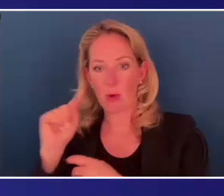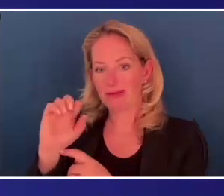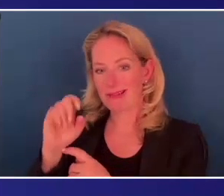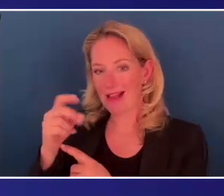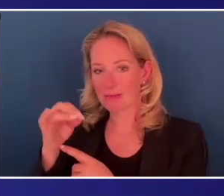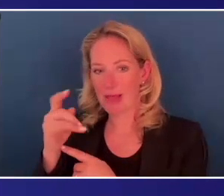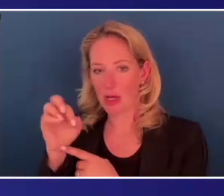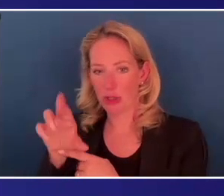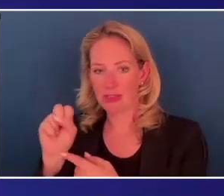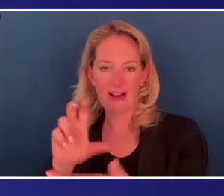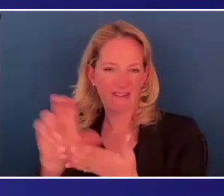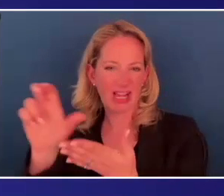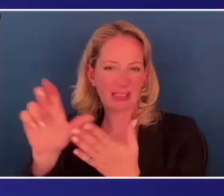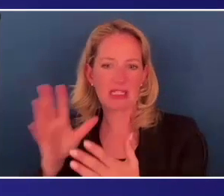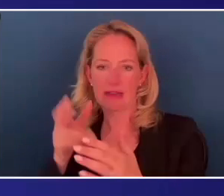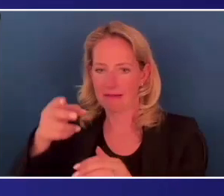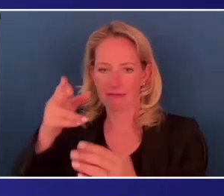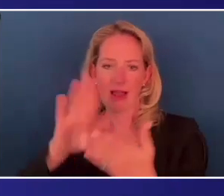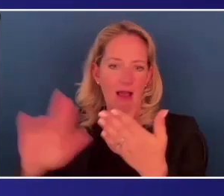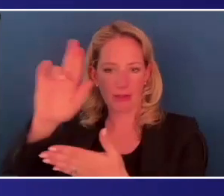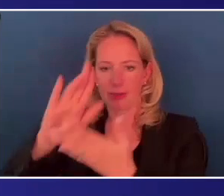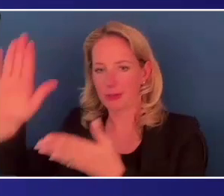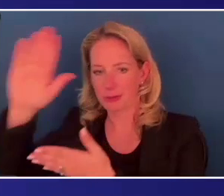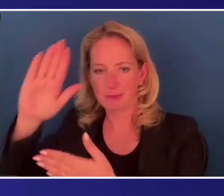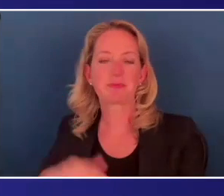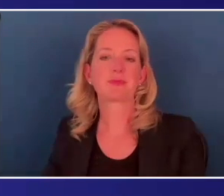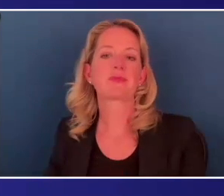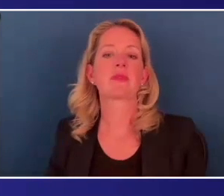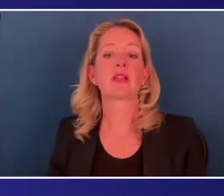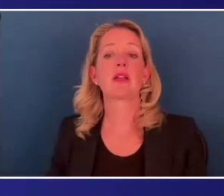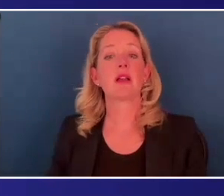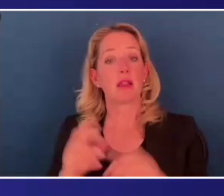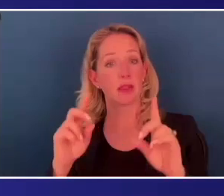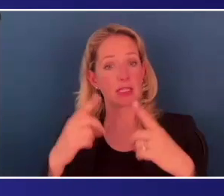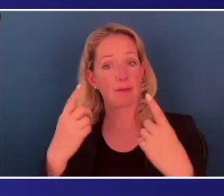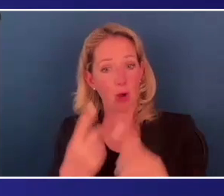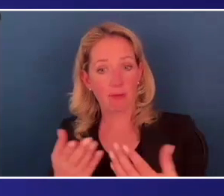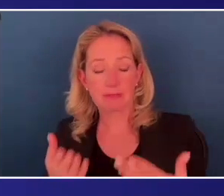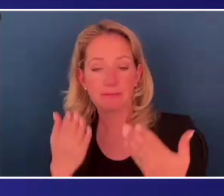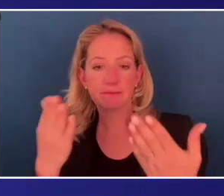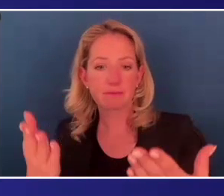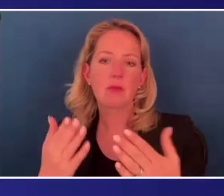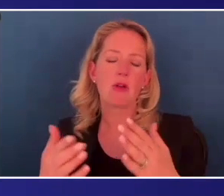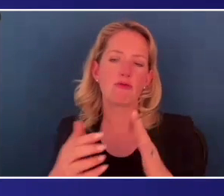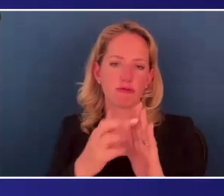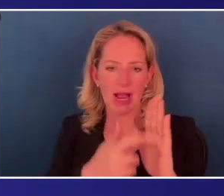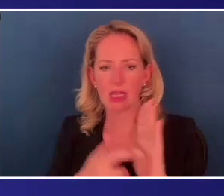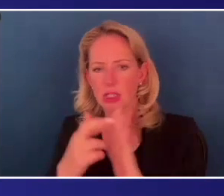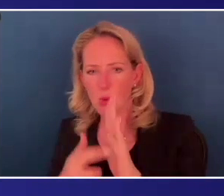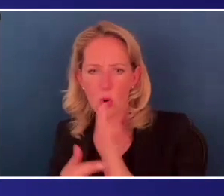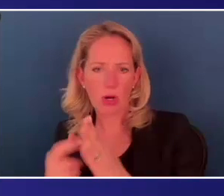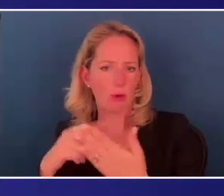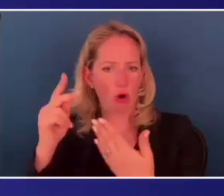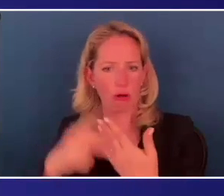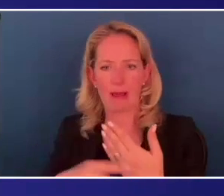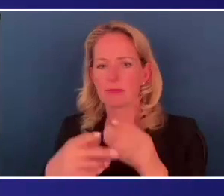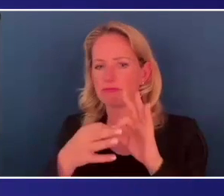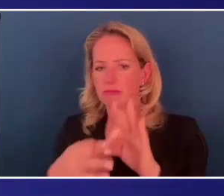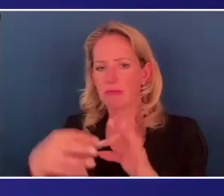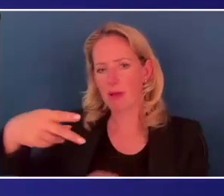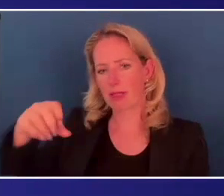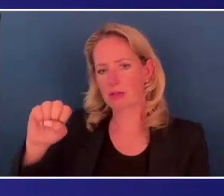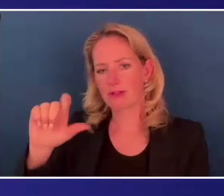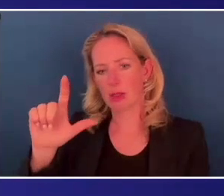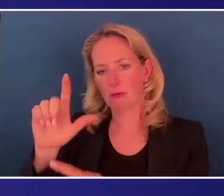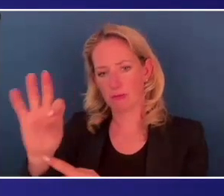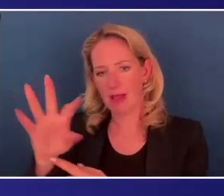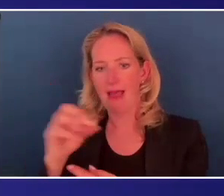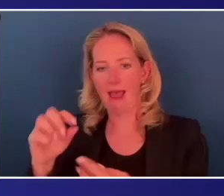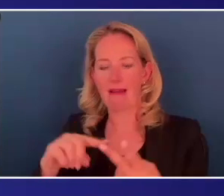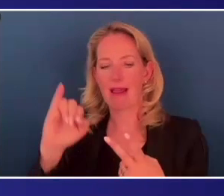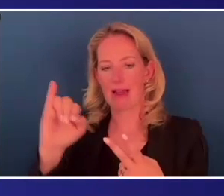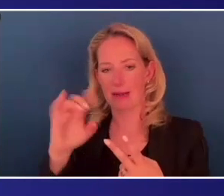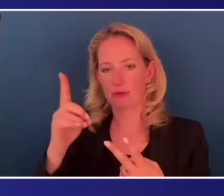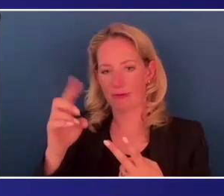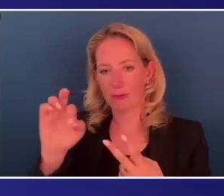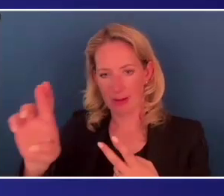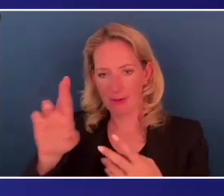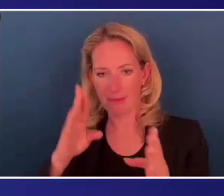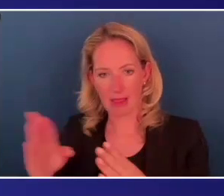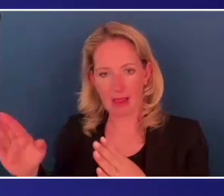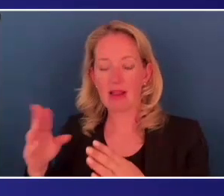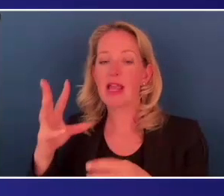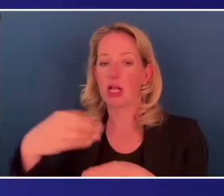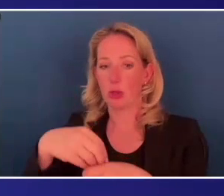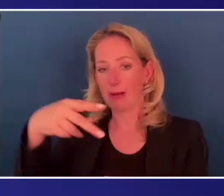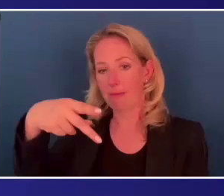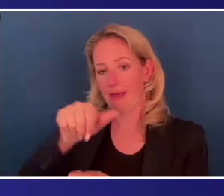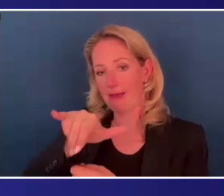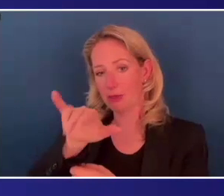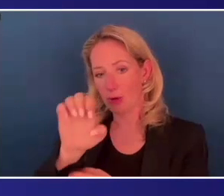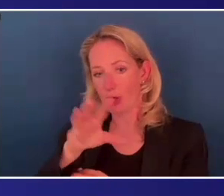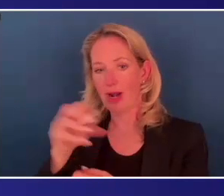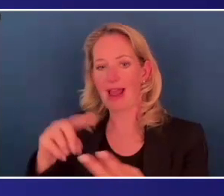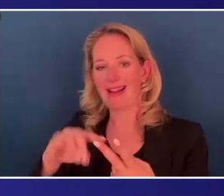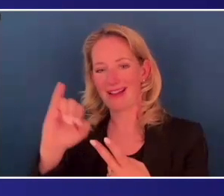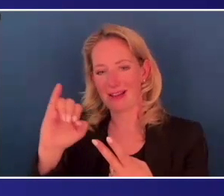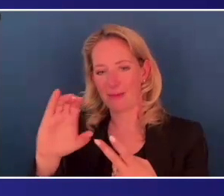The department has shown interest in developing regulatory proposals related to the public service loan forgiveness program and income driven repayment plans, including the pay as you earn and income contingent repayment plans.